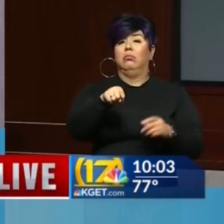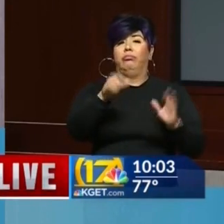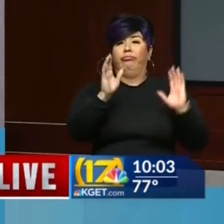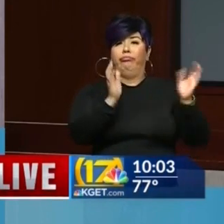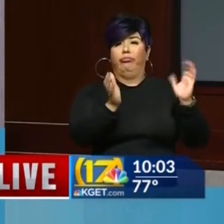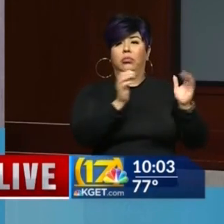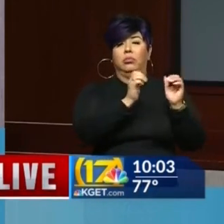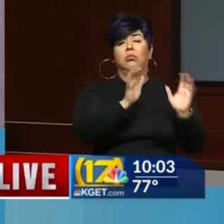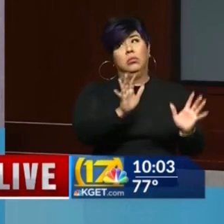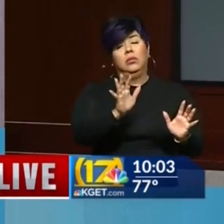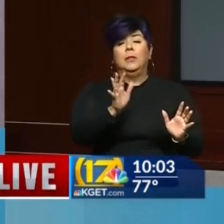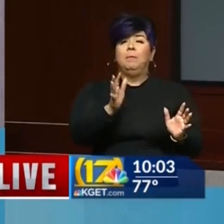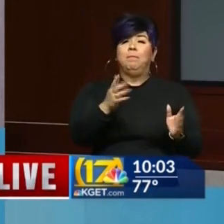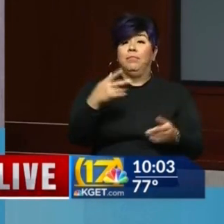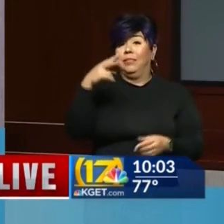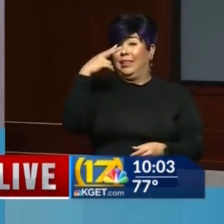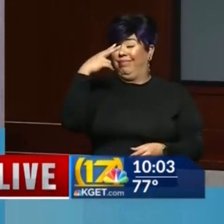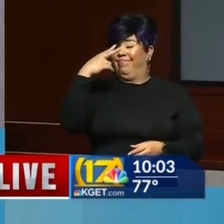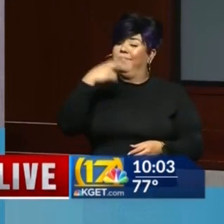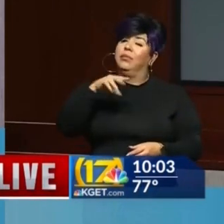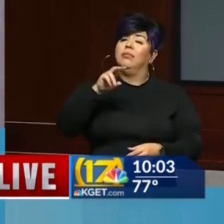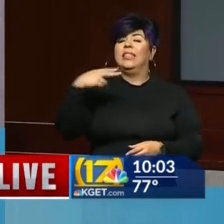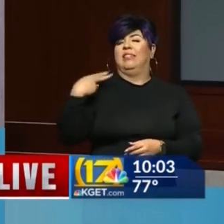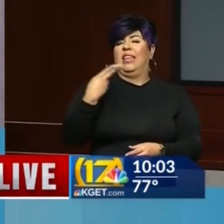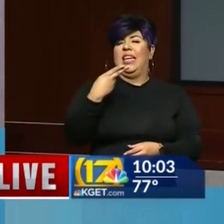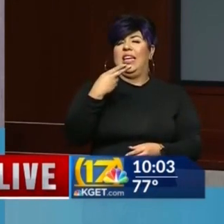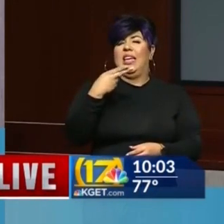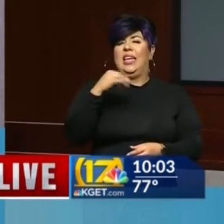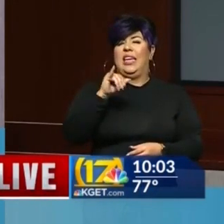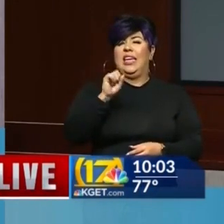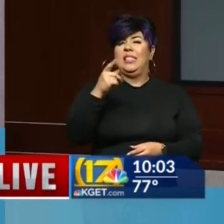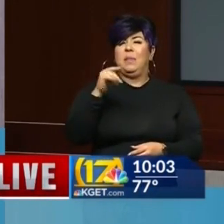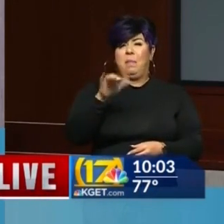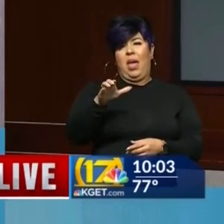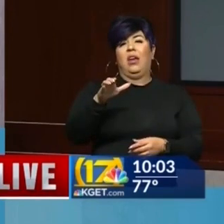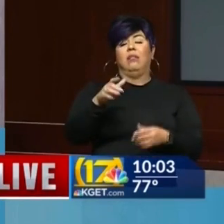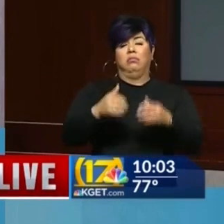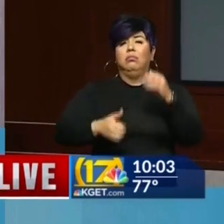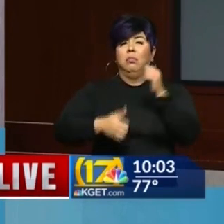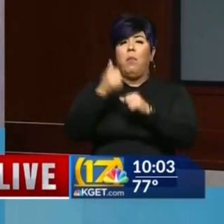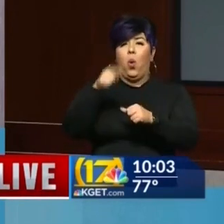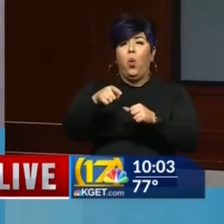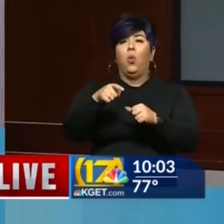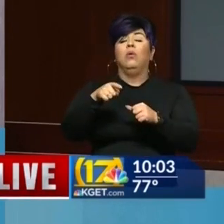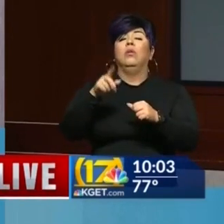RACE AND ETHNICITY, WHITE RESIDENTS INDICATED FOR 28